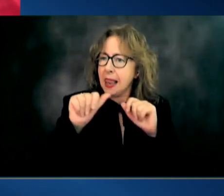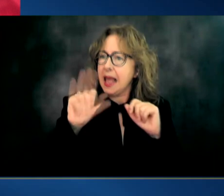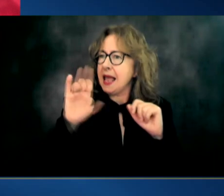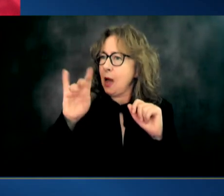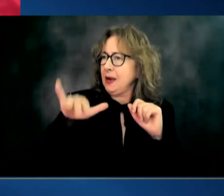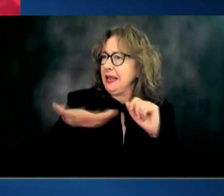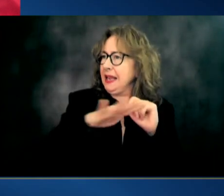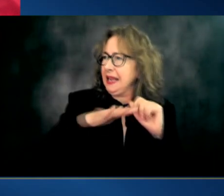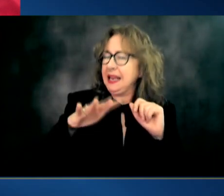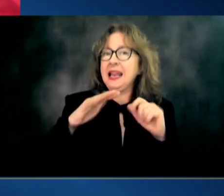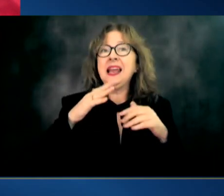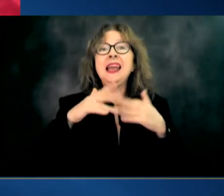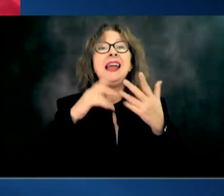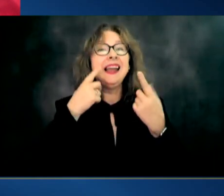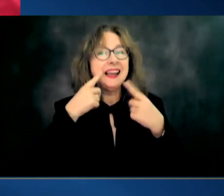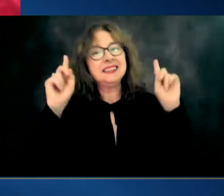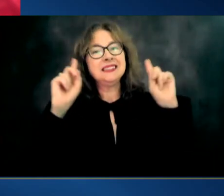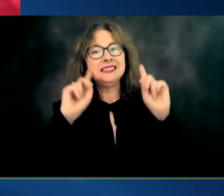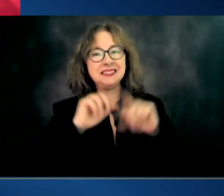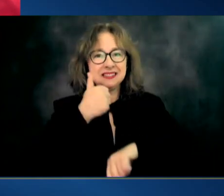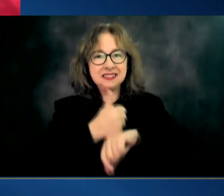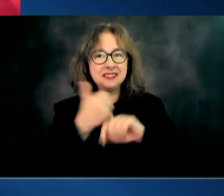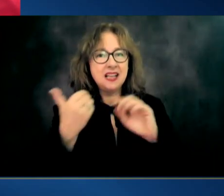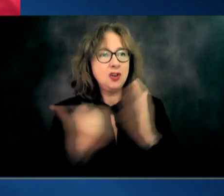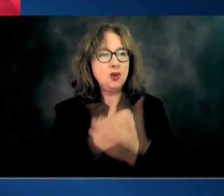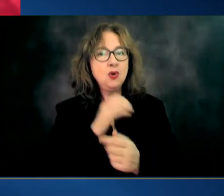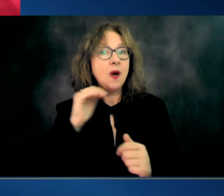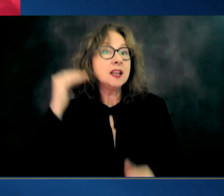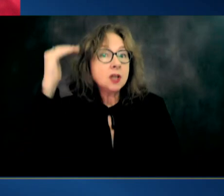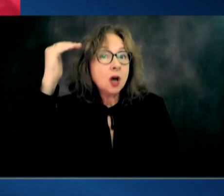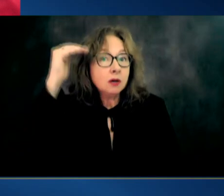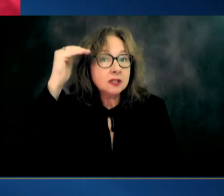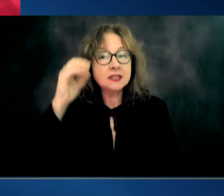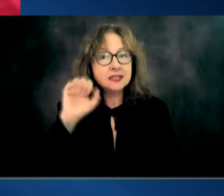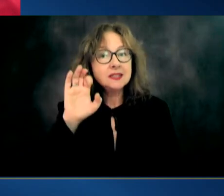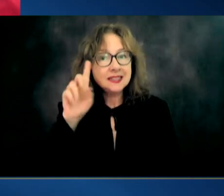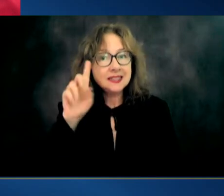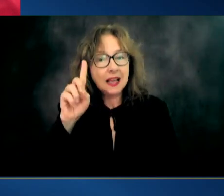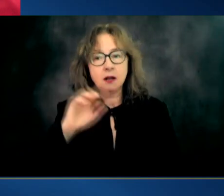a new adult sickle cell clinic was opened in South Central Los Angeles.